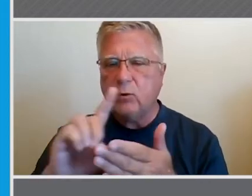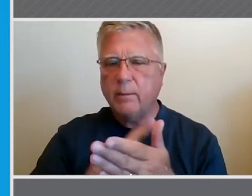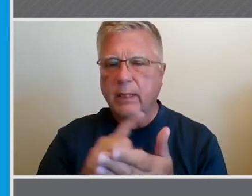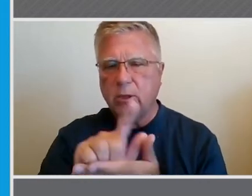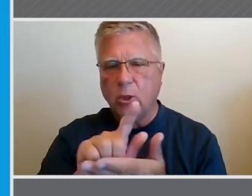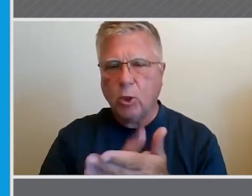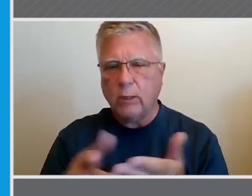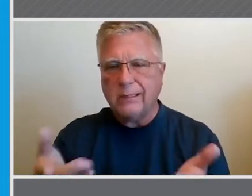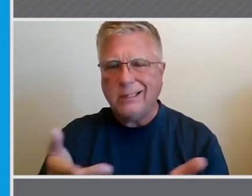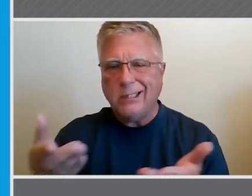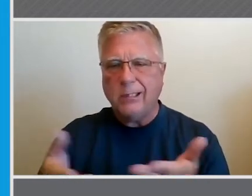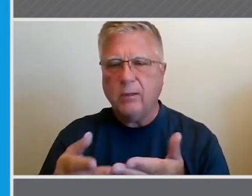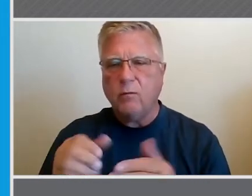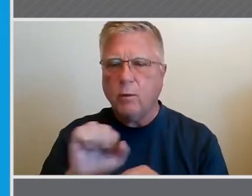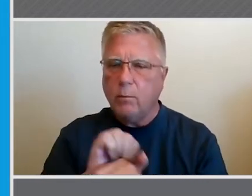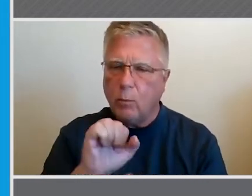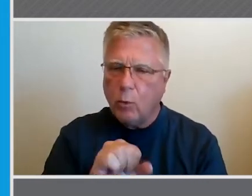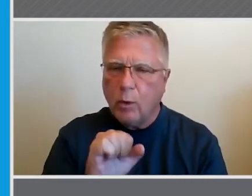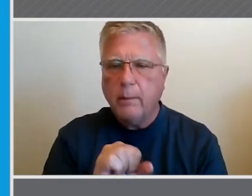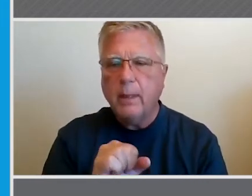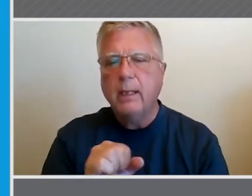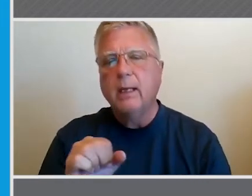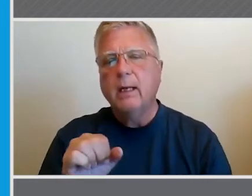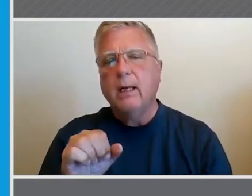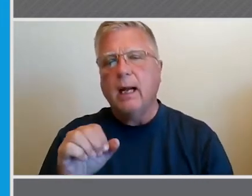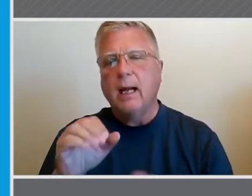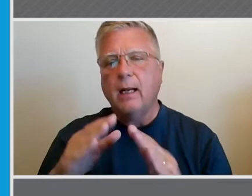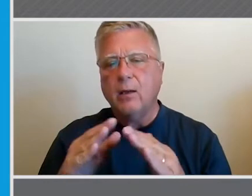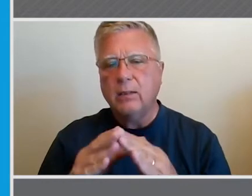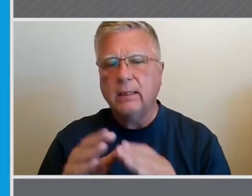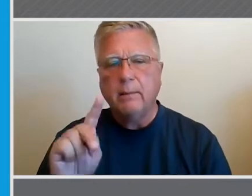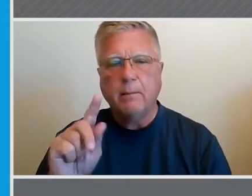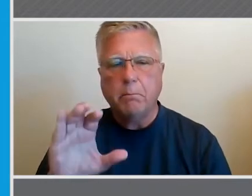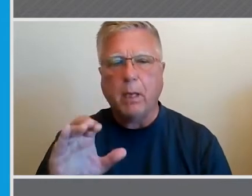for employment, housing public accommodations and the delivery of services